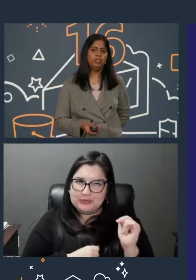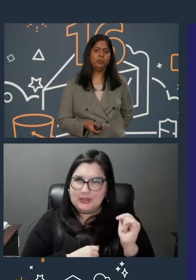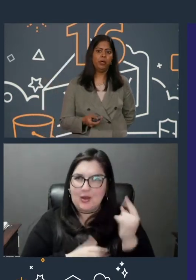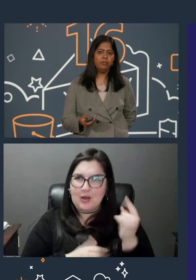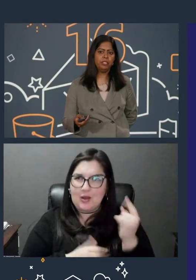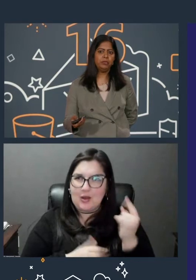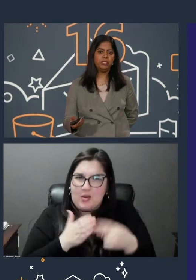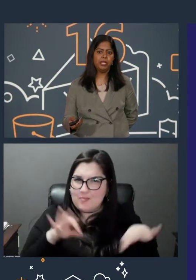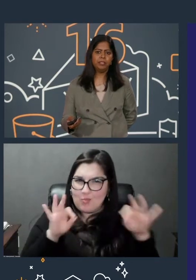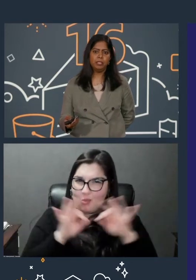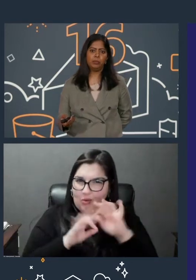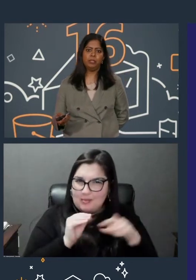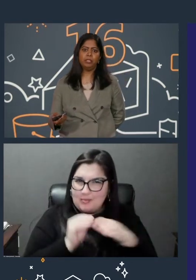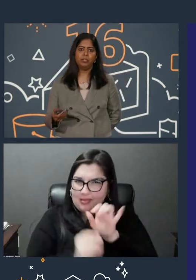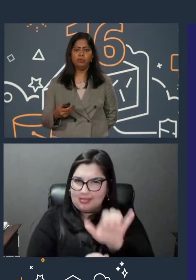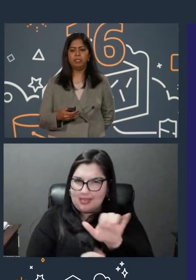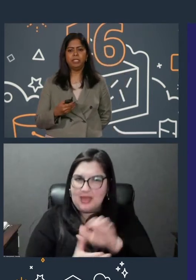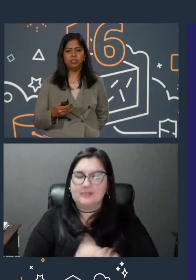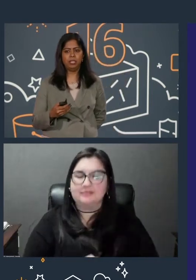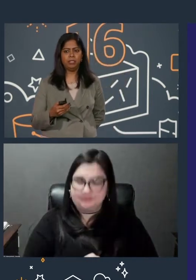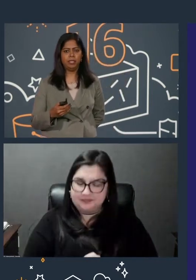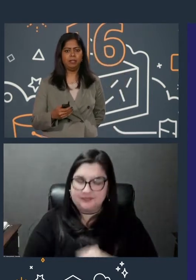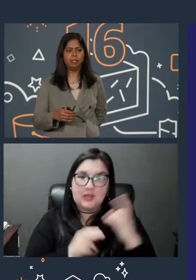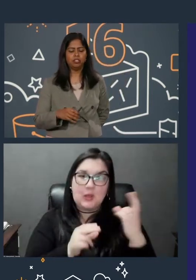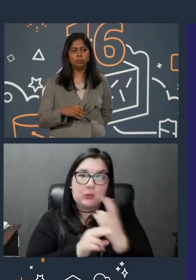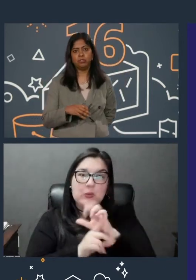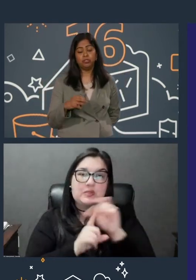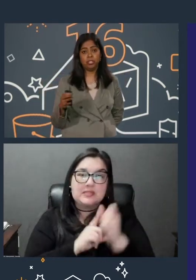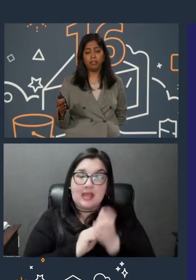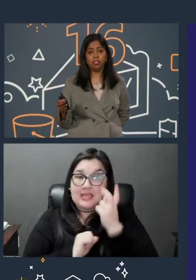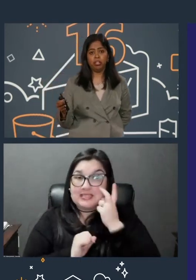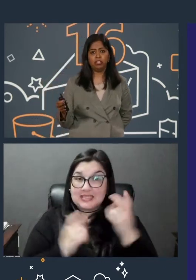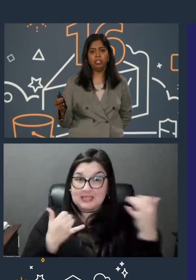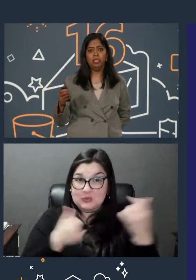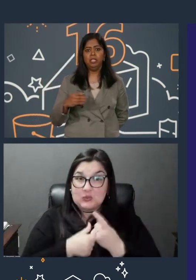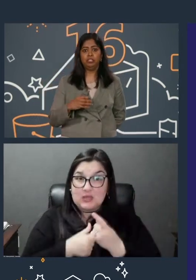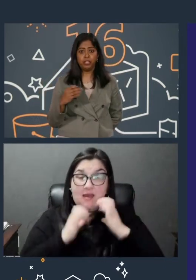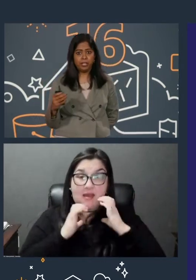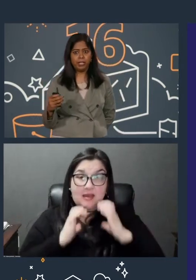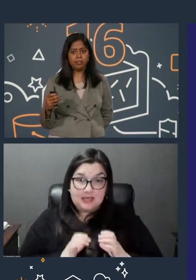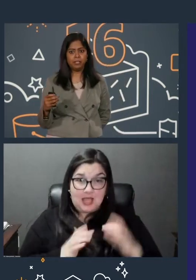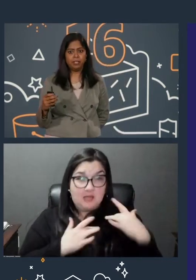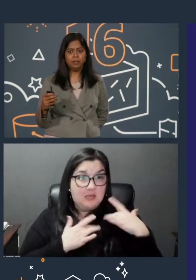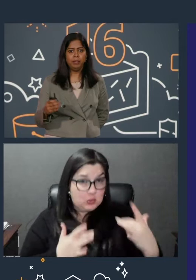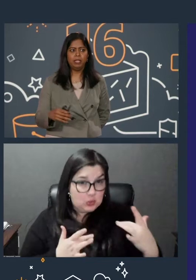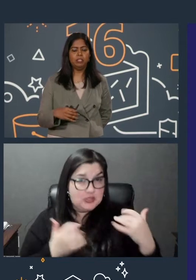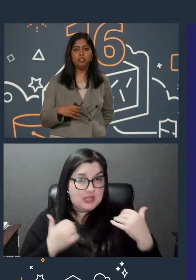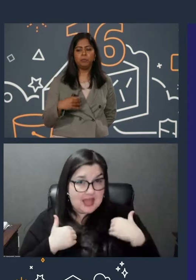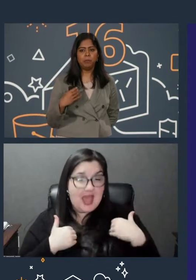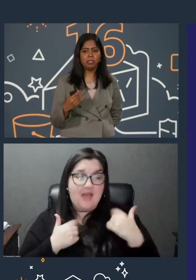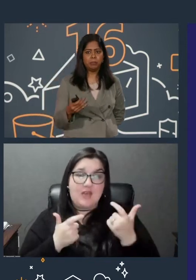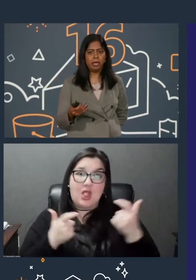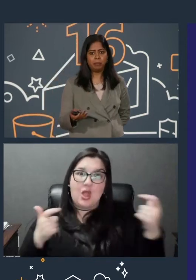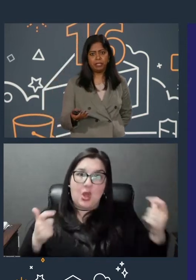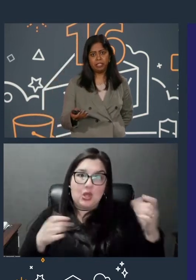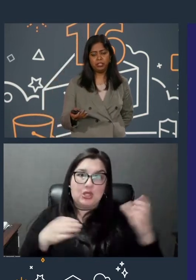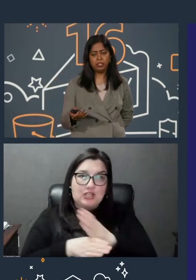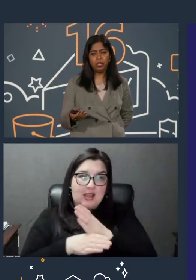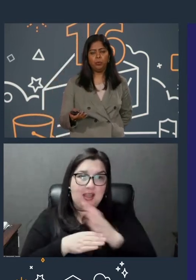So one of the use case that we are going to be seeing today is that customers usually have a large shared data set, and it's used by multiple application